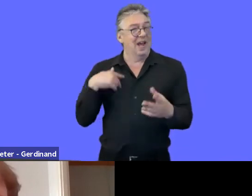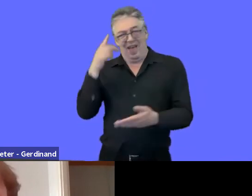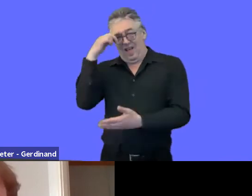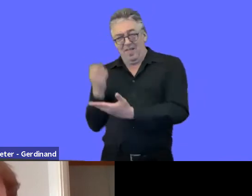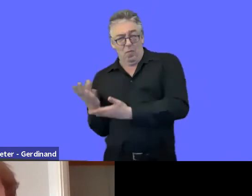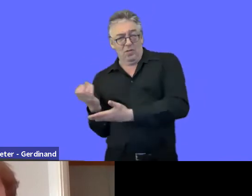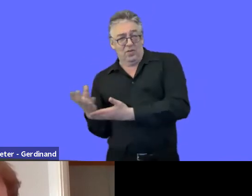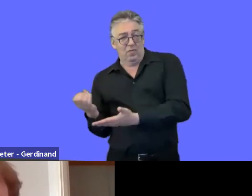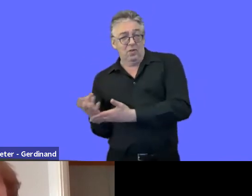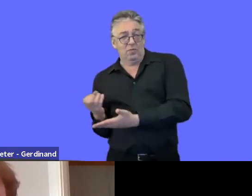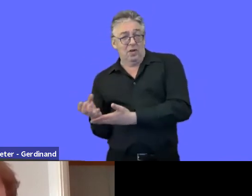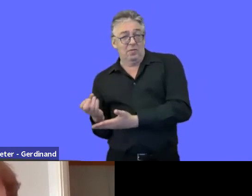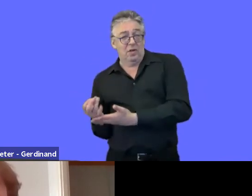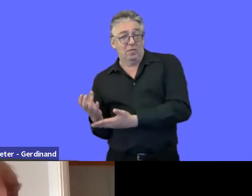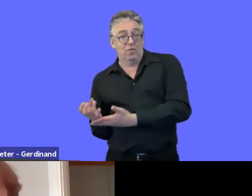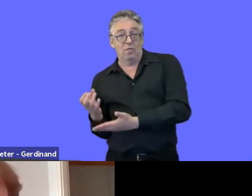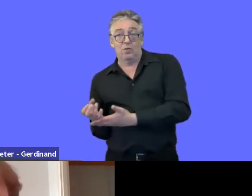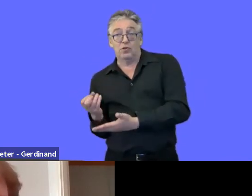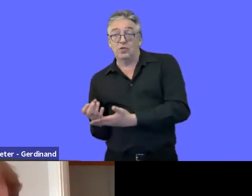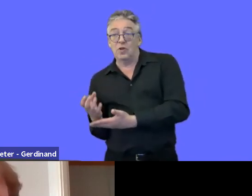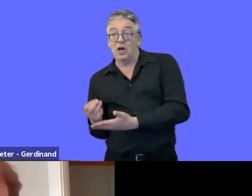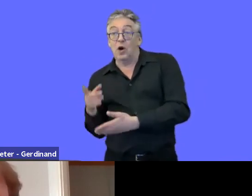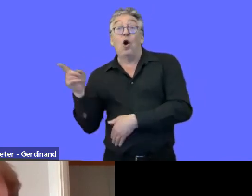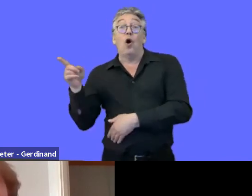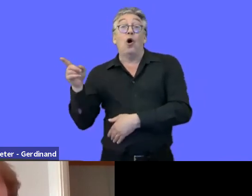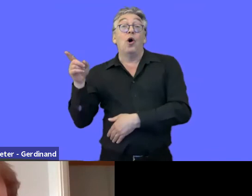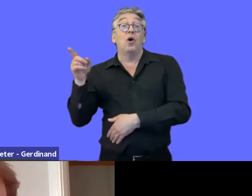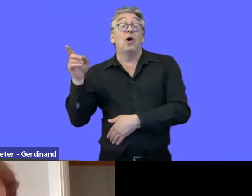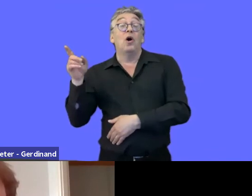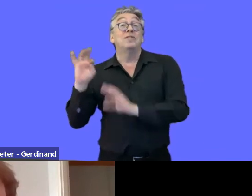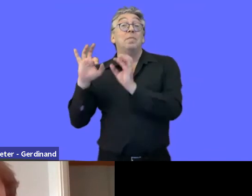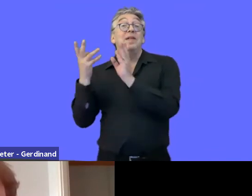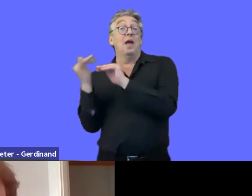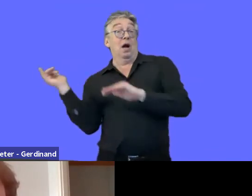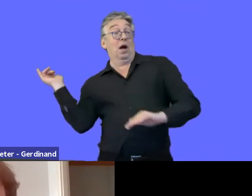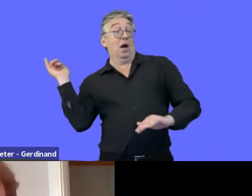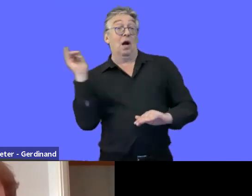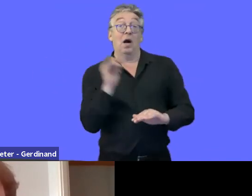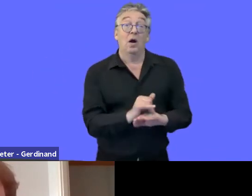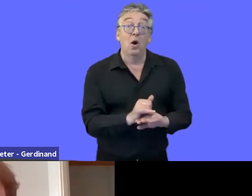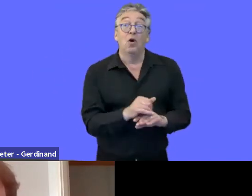The committee carried out 200 interviews and had 2300 pages of documentation.